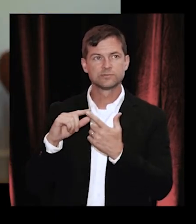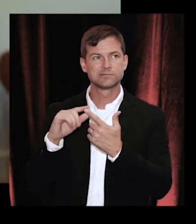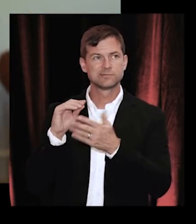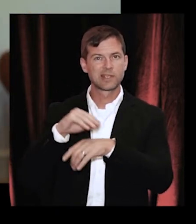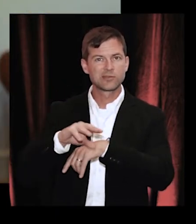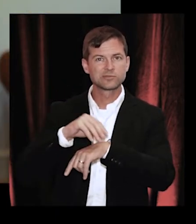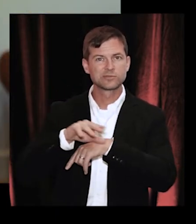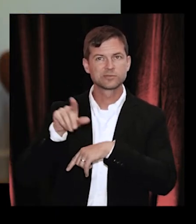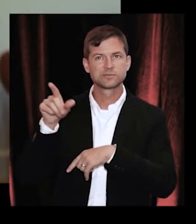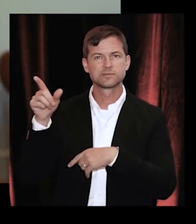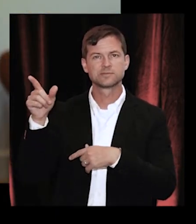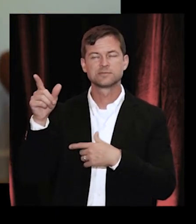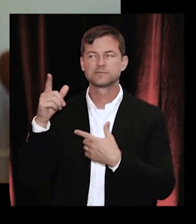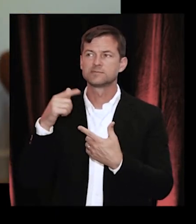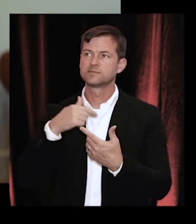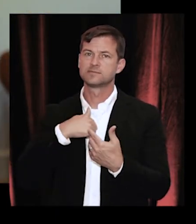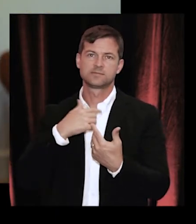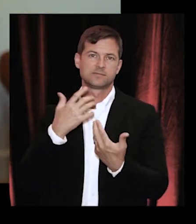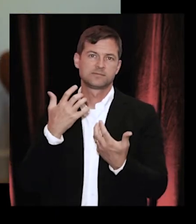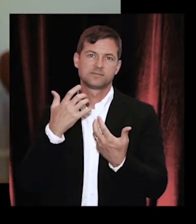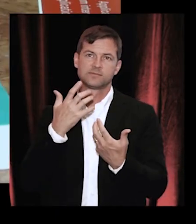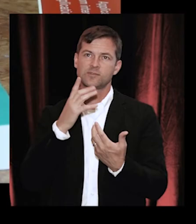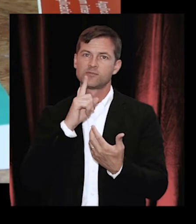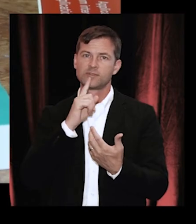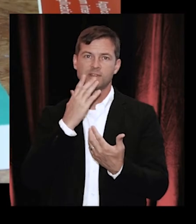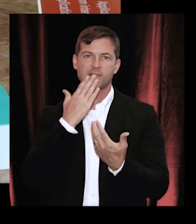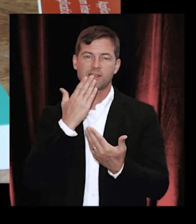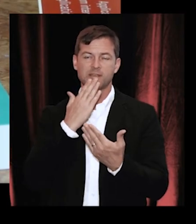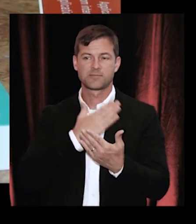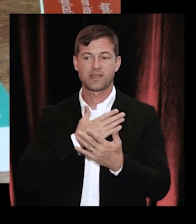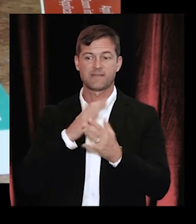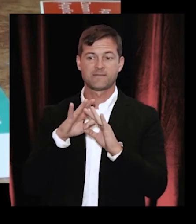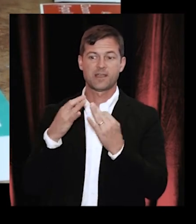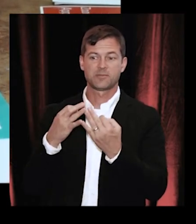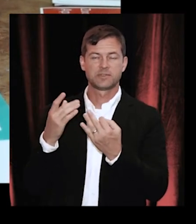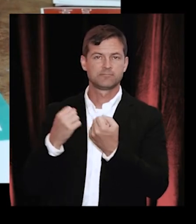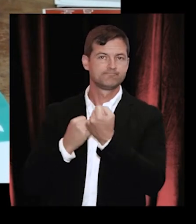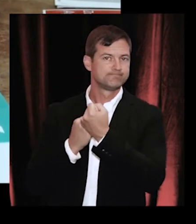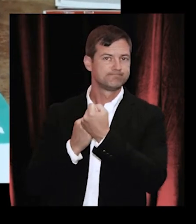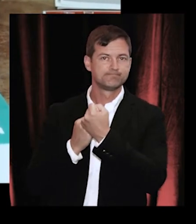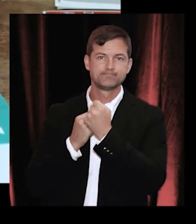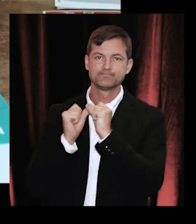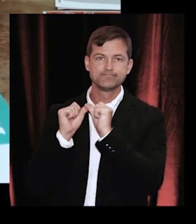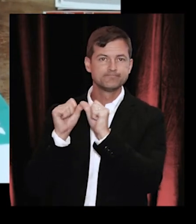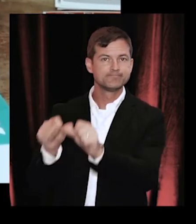Would like to thank basically my entire family for always pushing me. They always saw greatness in me.